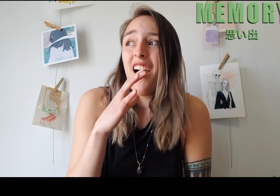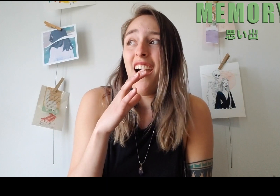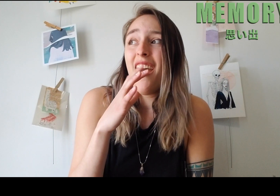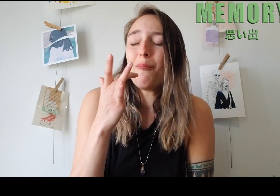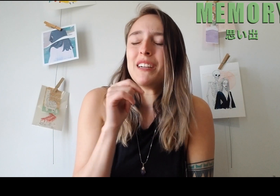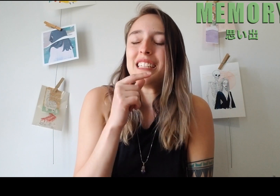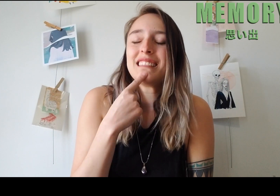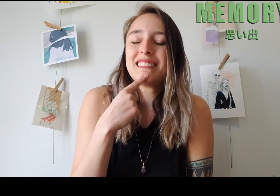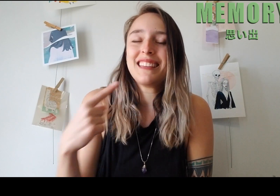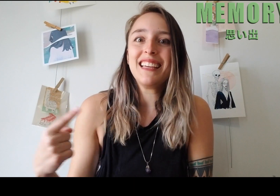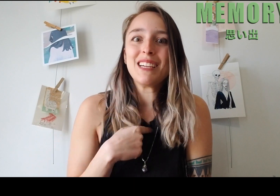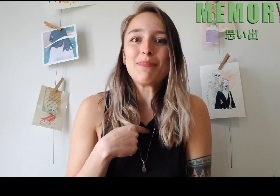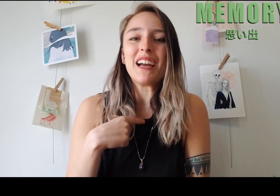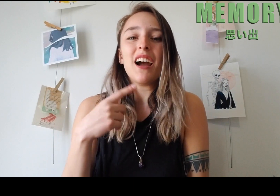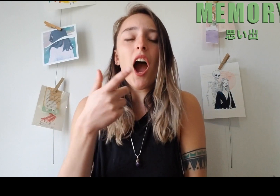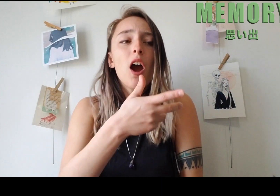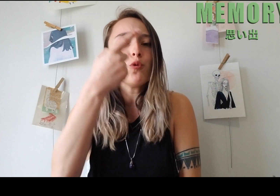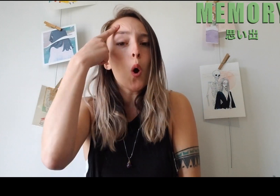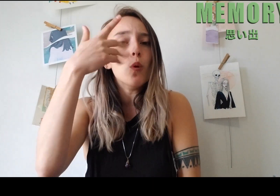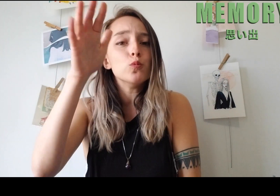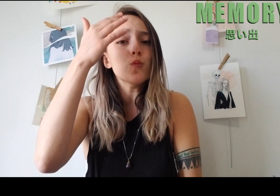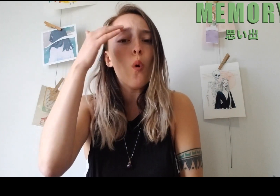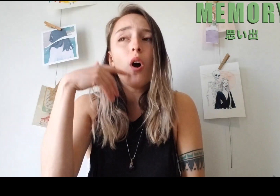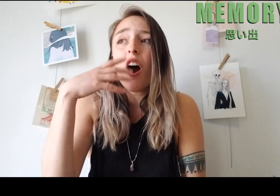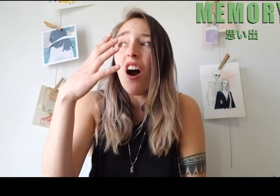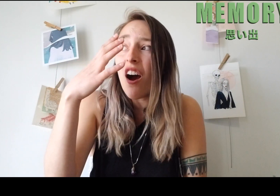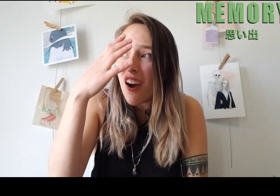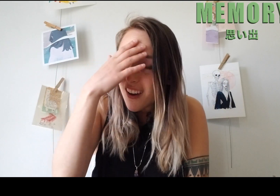I asked friends why they didn't tell me, but they thought I knew about it already. Ohhh